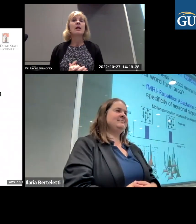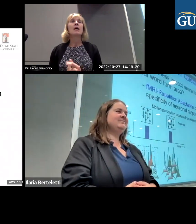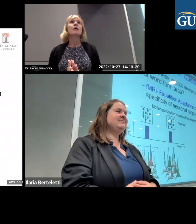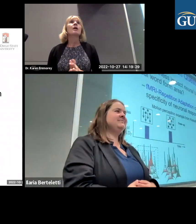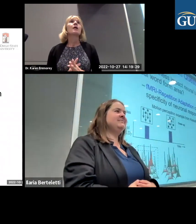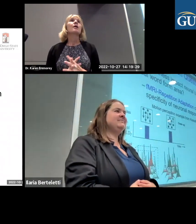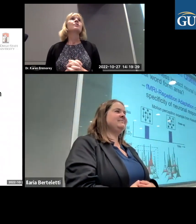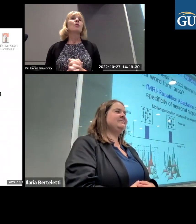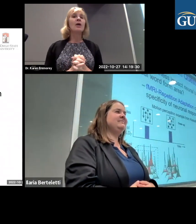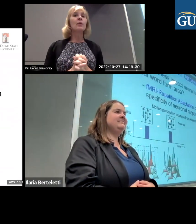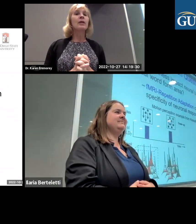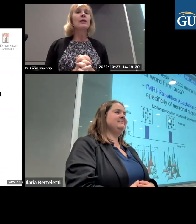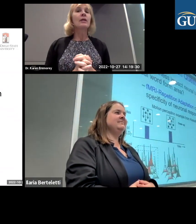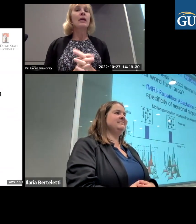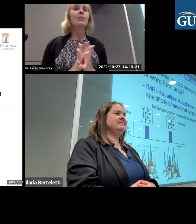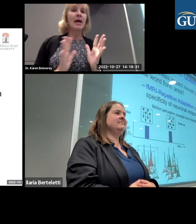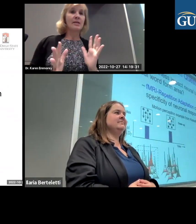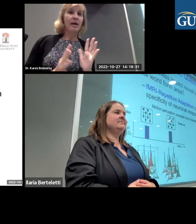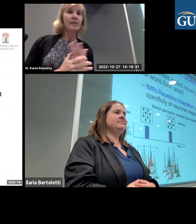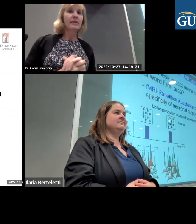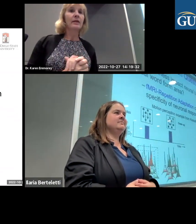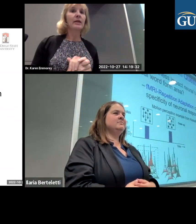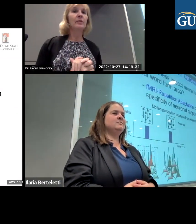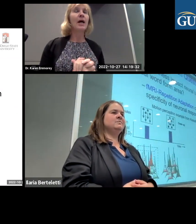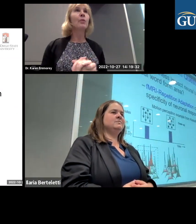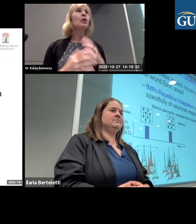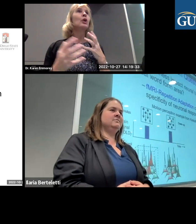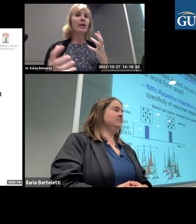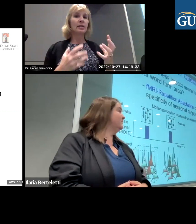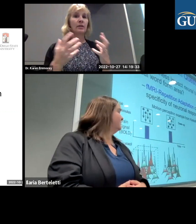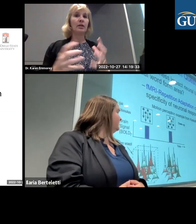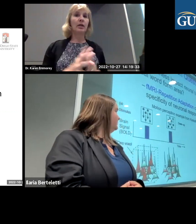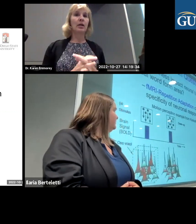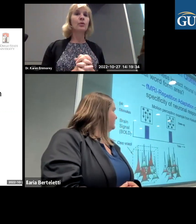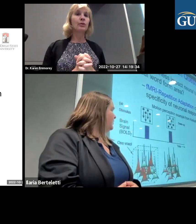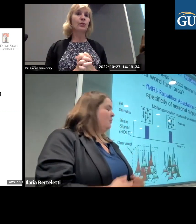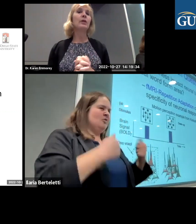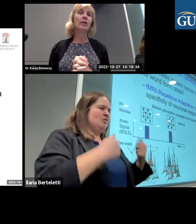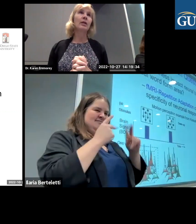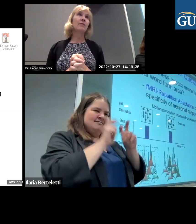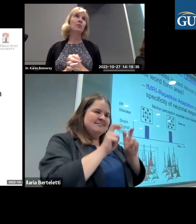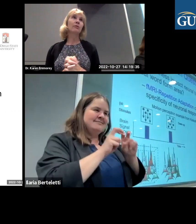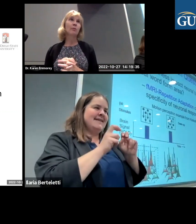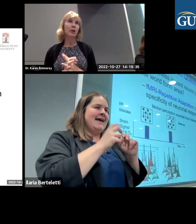So how do we? How do we ask that? Um! How do we look at? Uh neural tuning in the visual word from area?